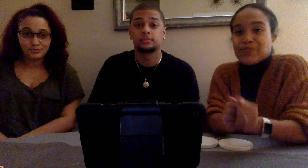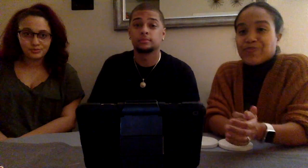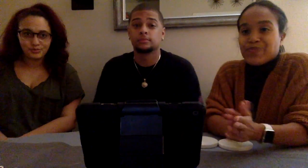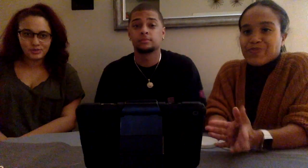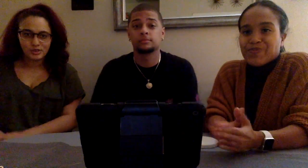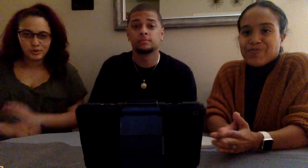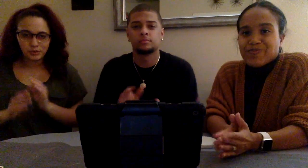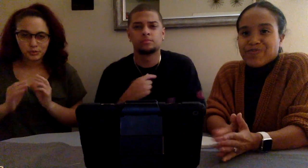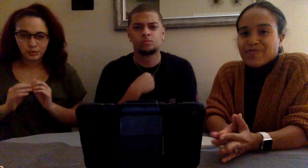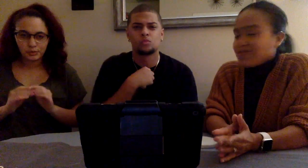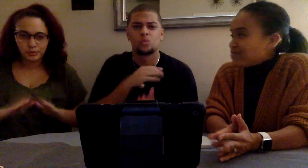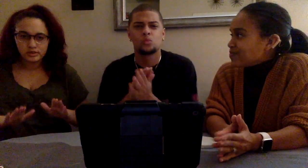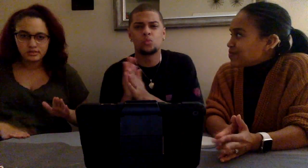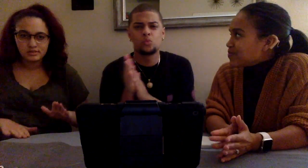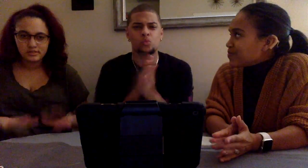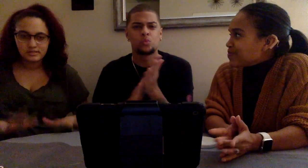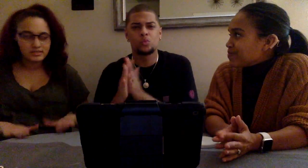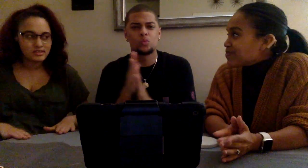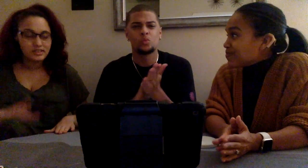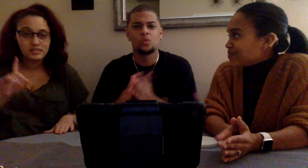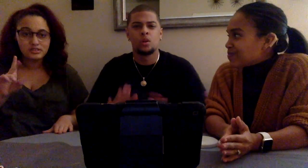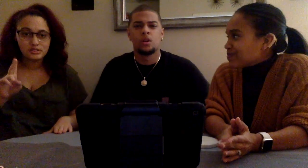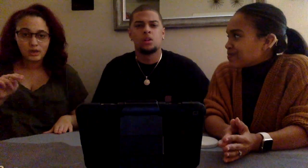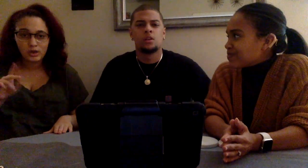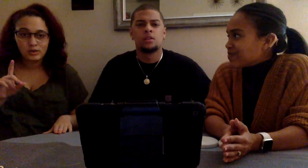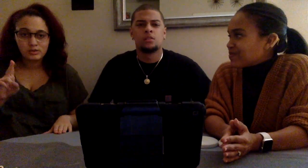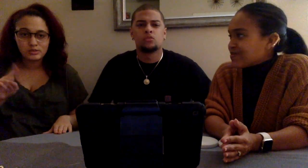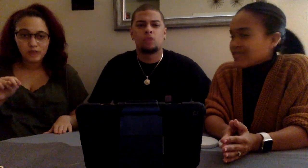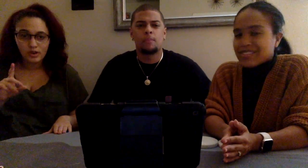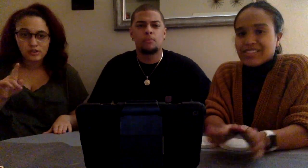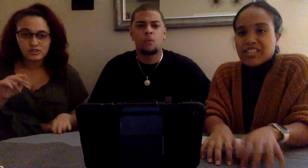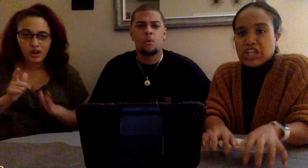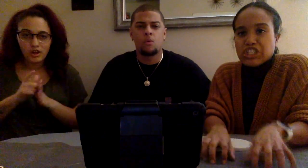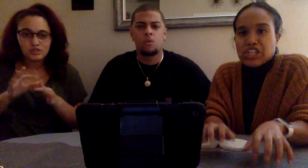Daisy: Ooooo, dun-dun-dun. Dante: Ooooo